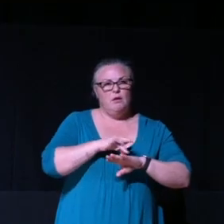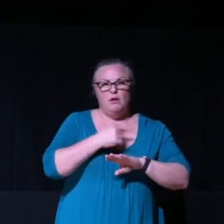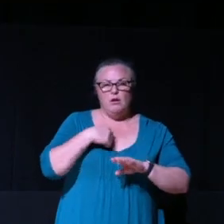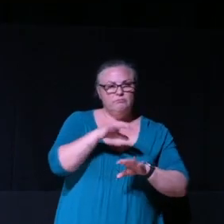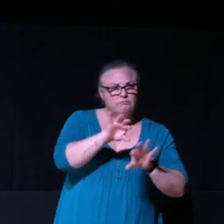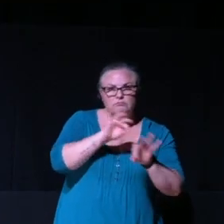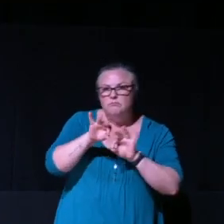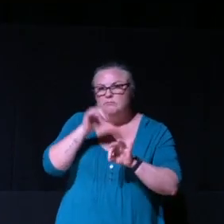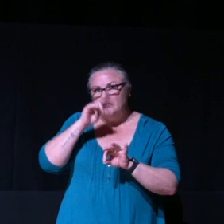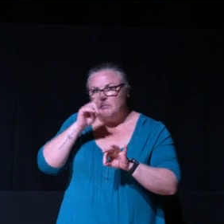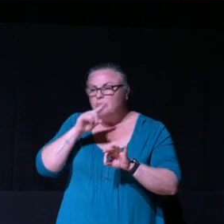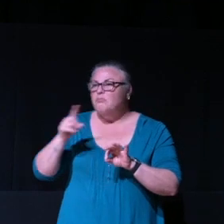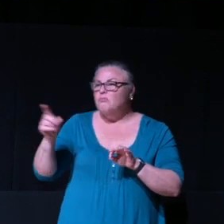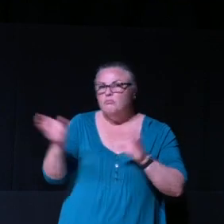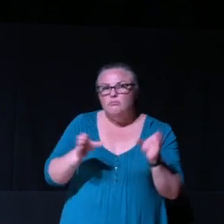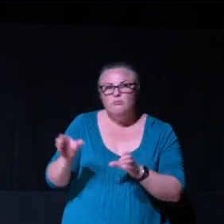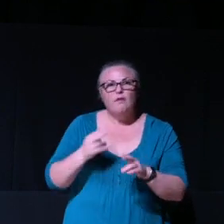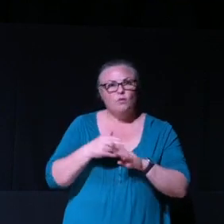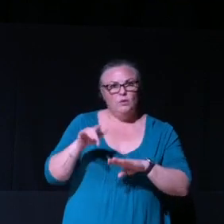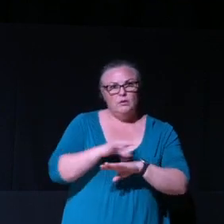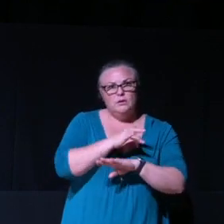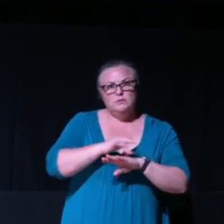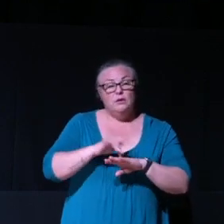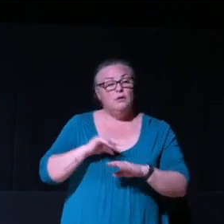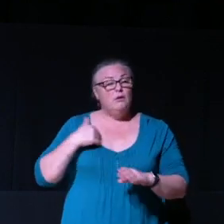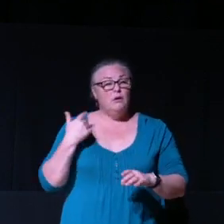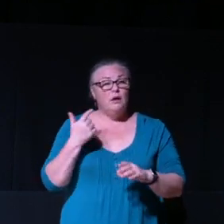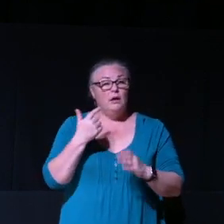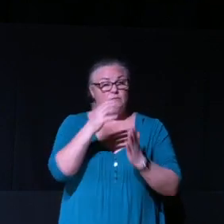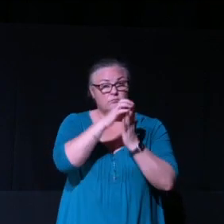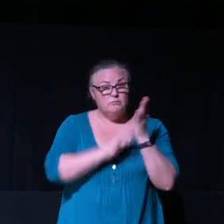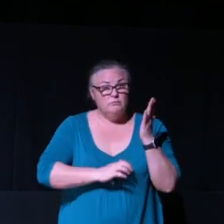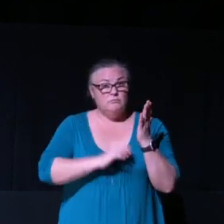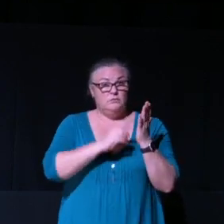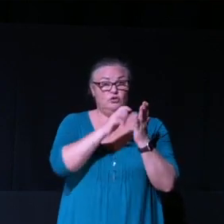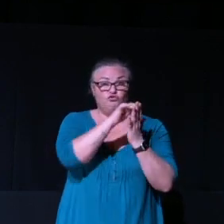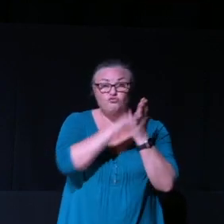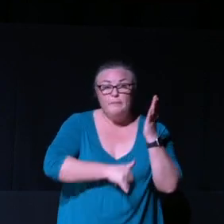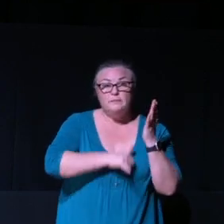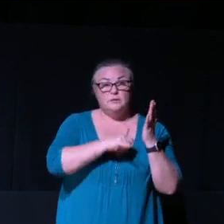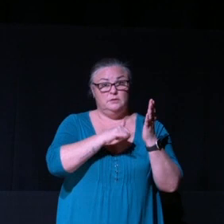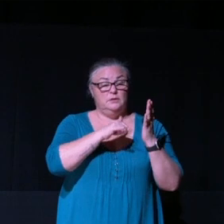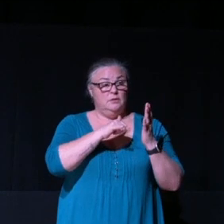But I wrote a play last year called Sensor which is about a world where everyone gets so offended that music's been cancelled and it's out of existence.